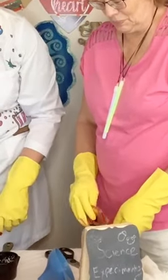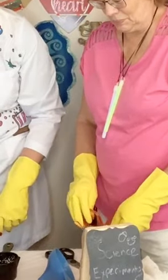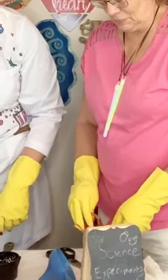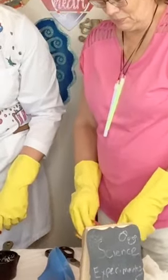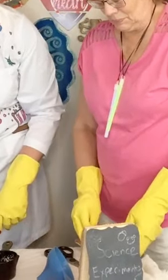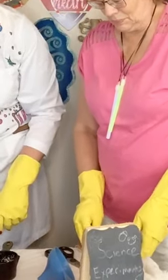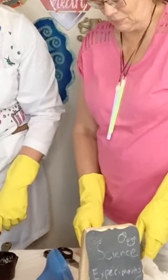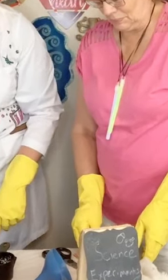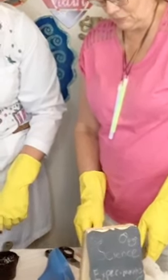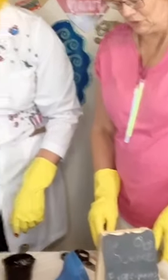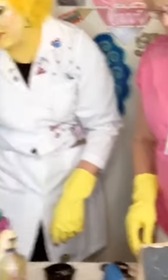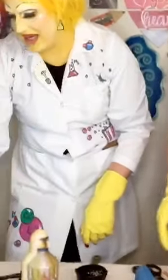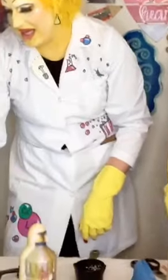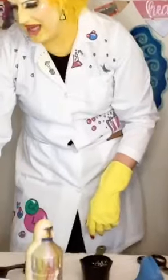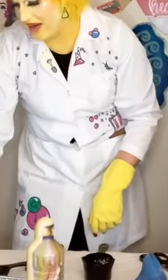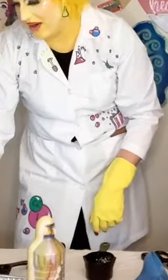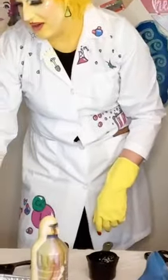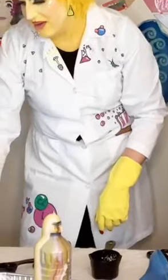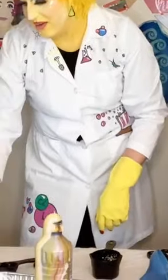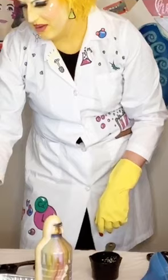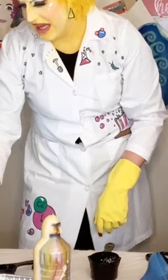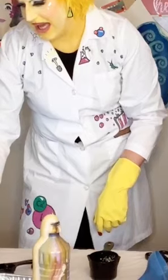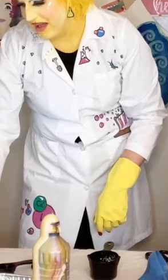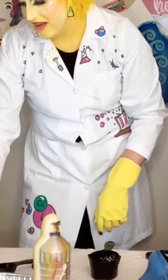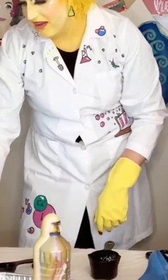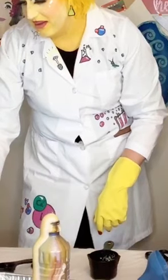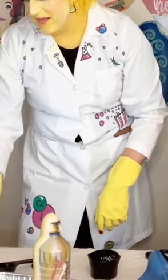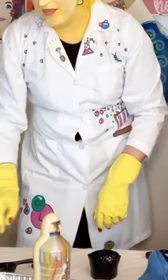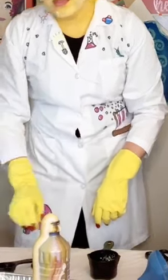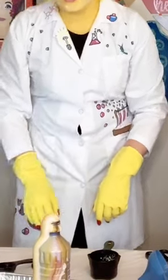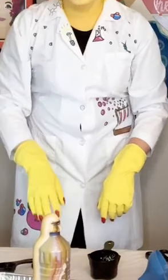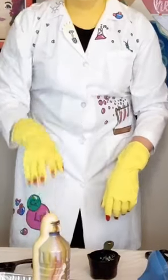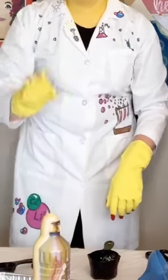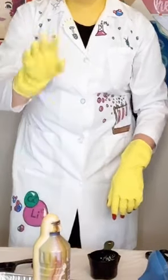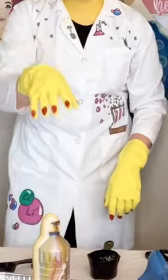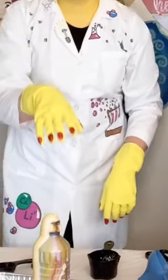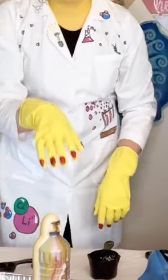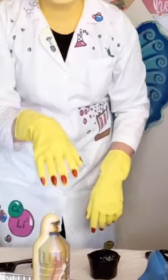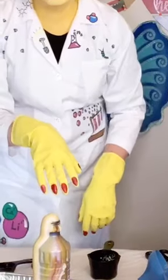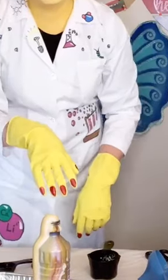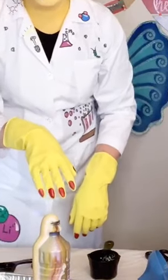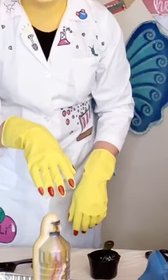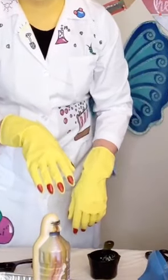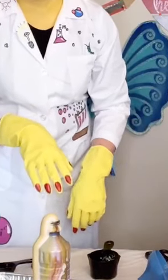understand what is happening here! Okay, so, if you had not done the bubbles